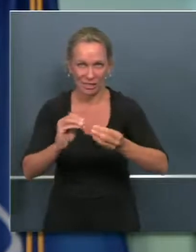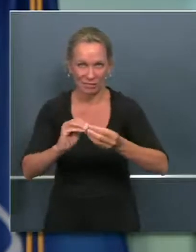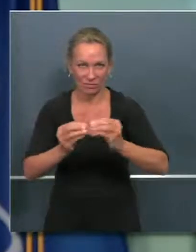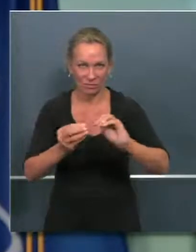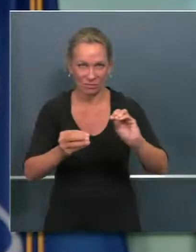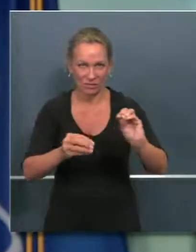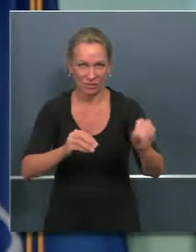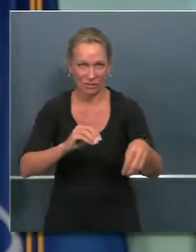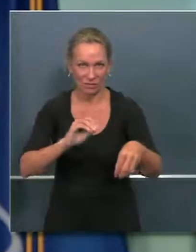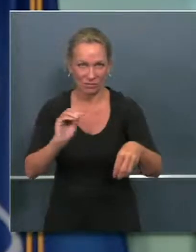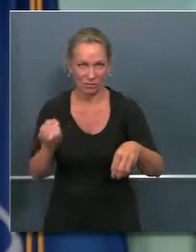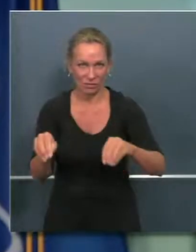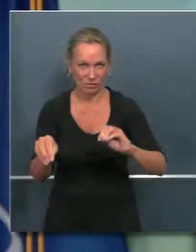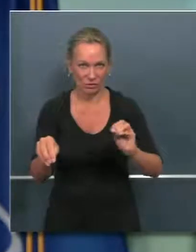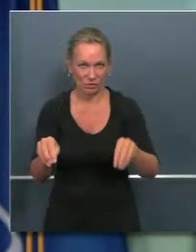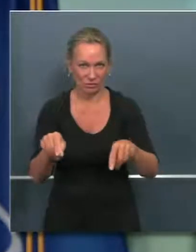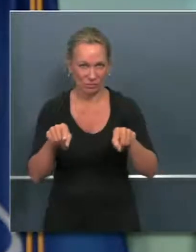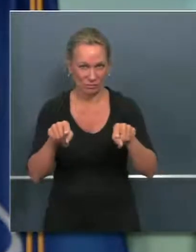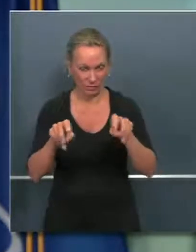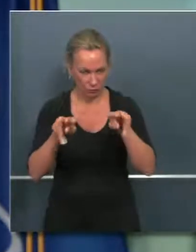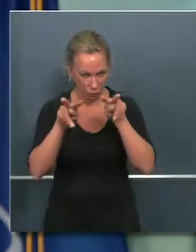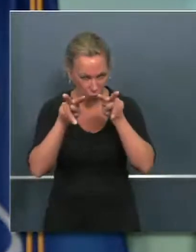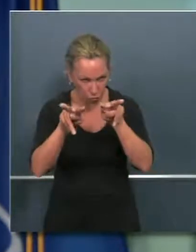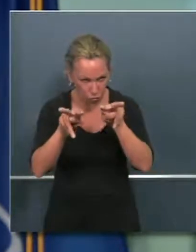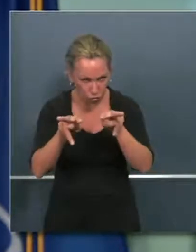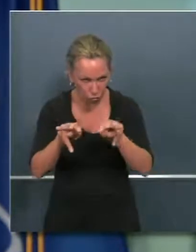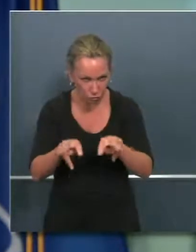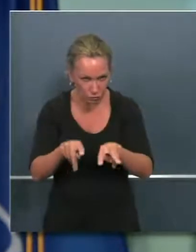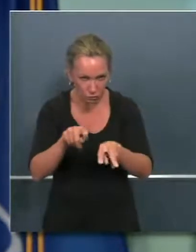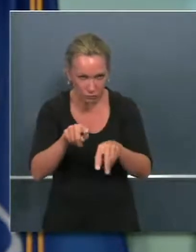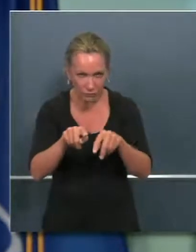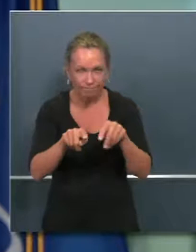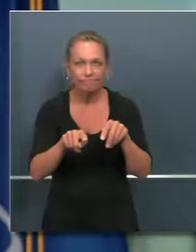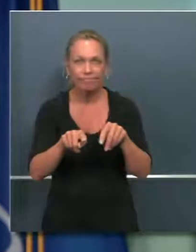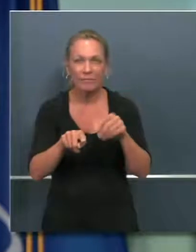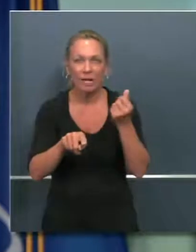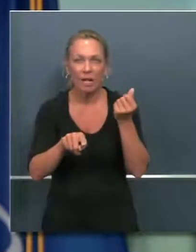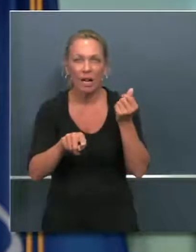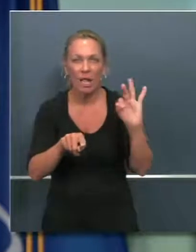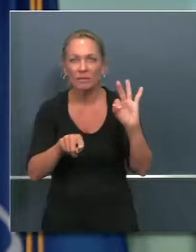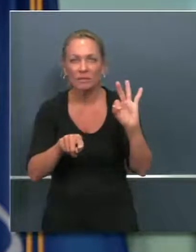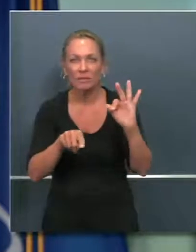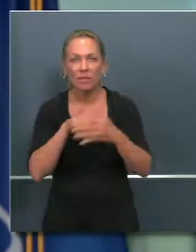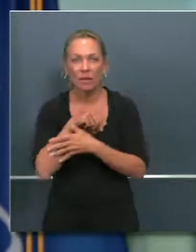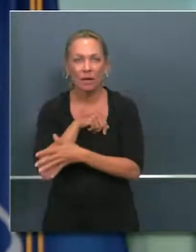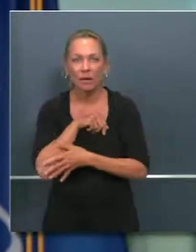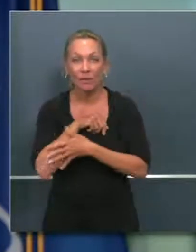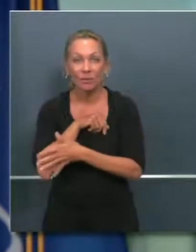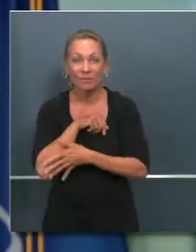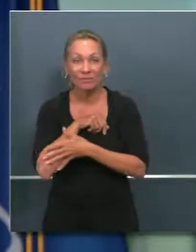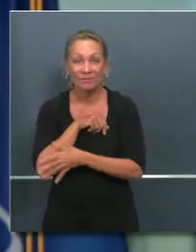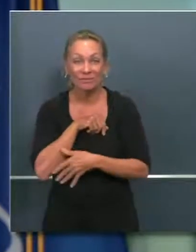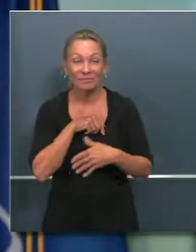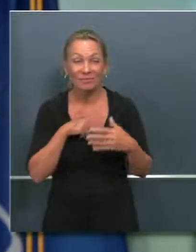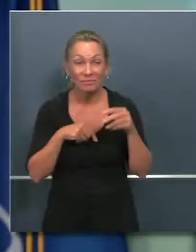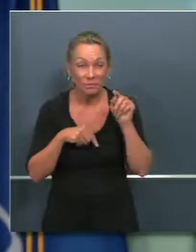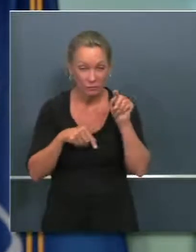the state population we are now advising related to the bar closures or mandating as is the case